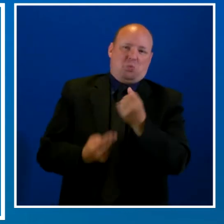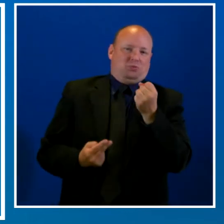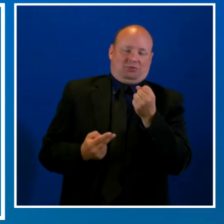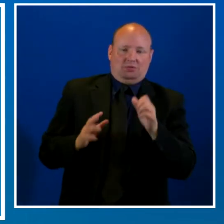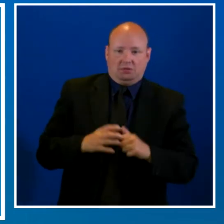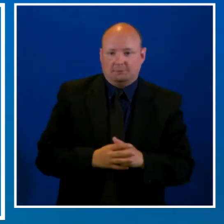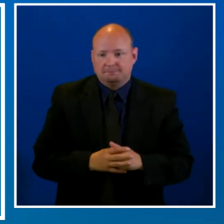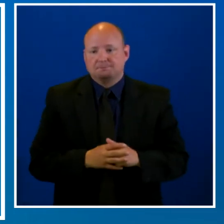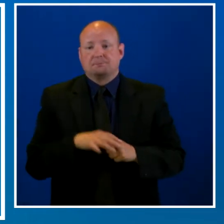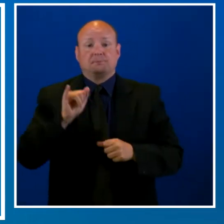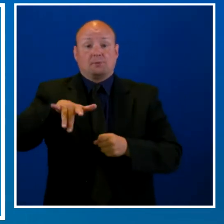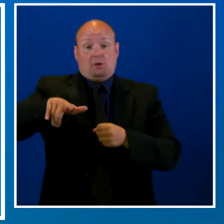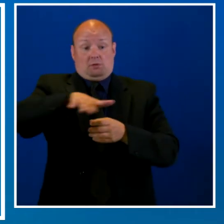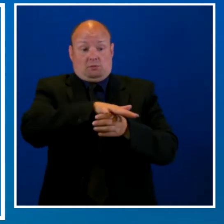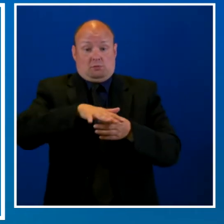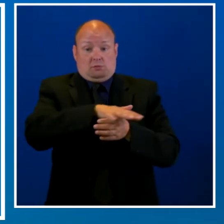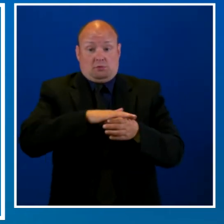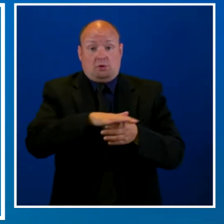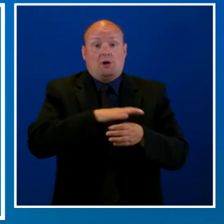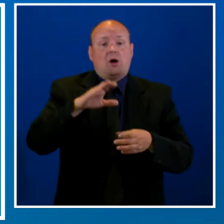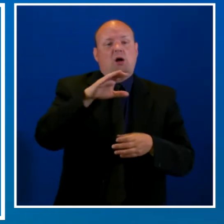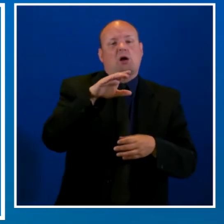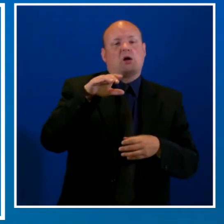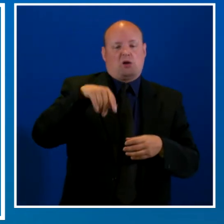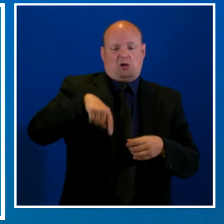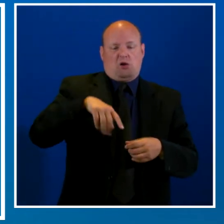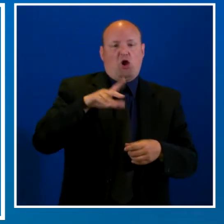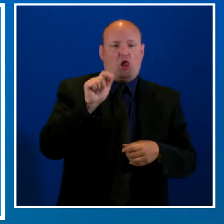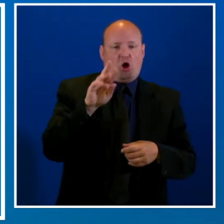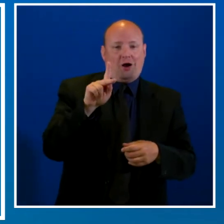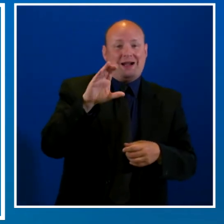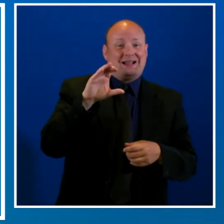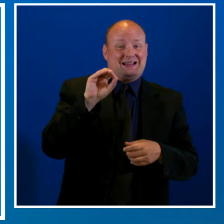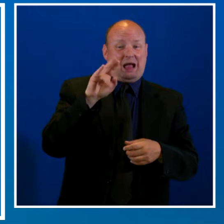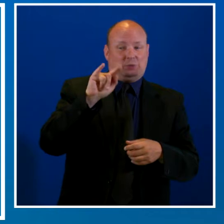in Clark County dropping again for the seventh consecutive